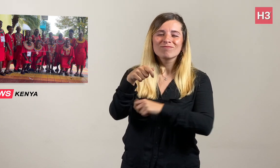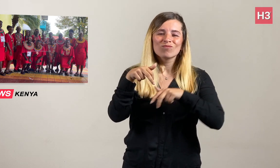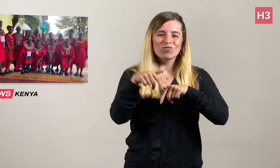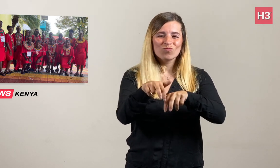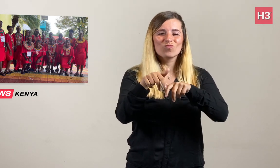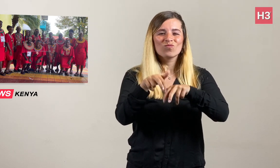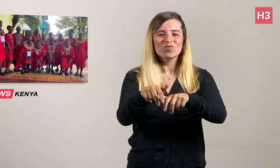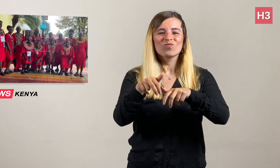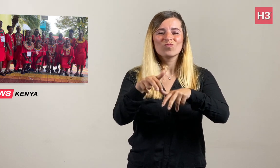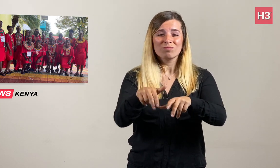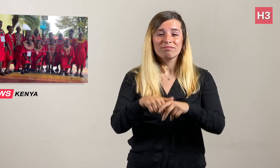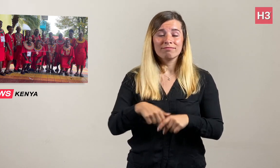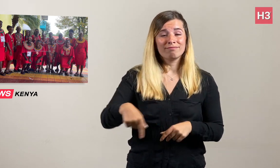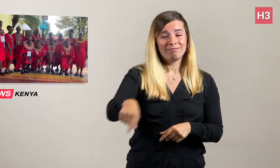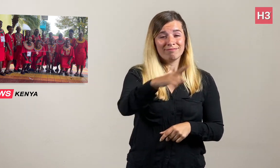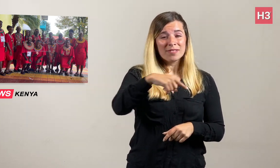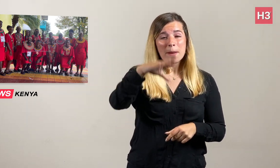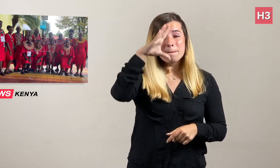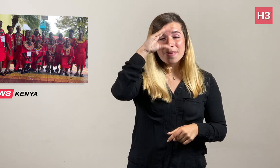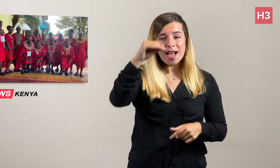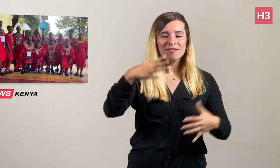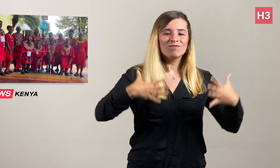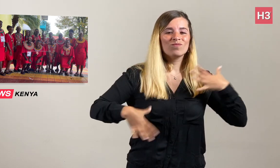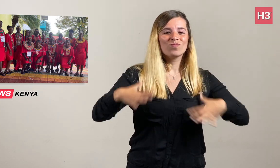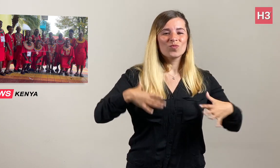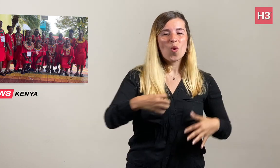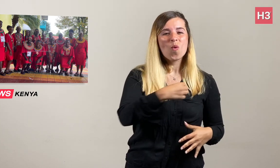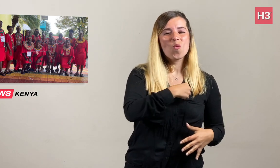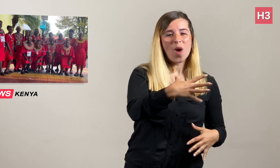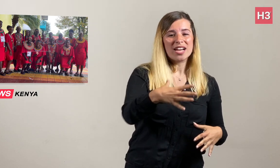Emily Adhiambo and Calvin Musalia carried